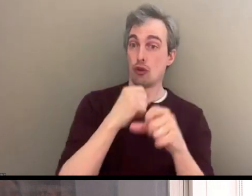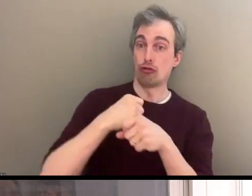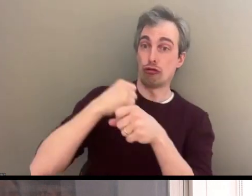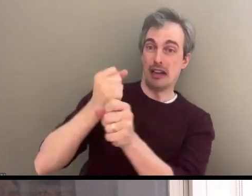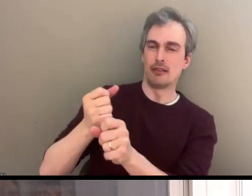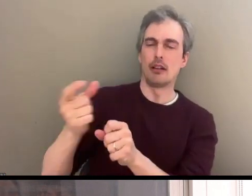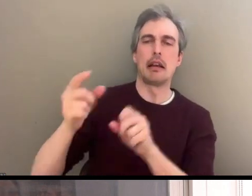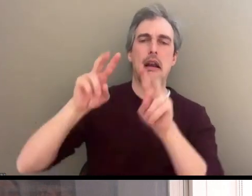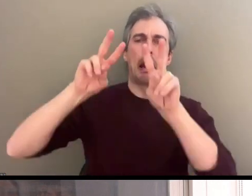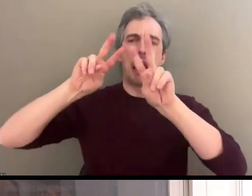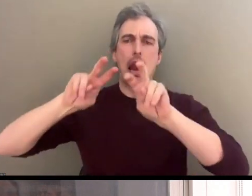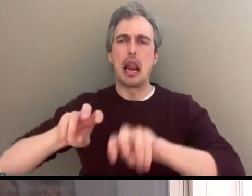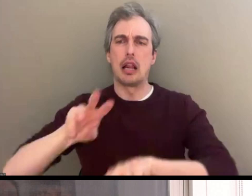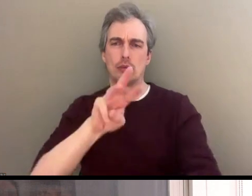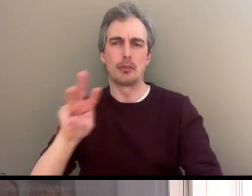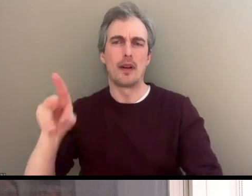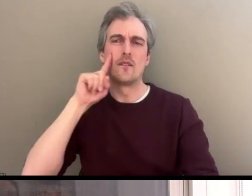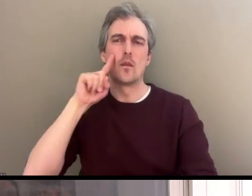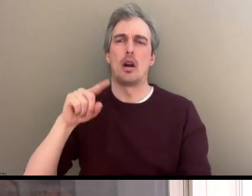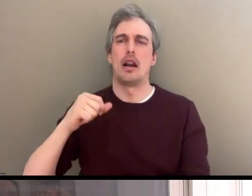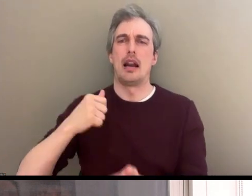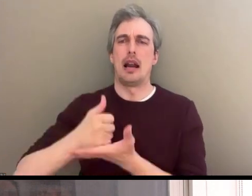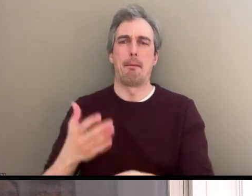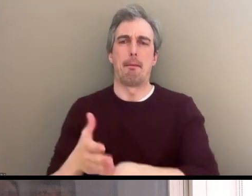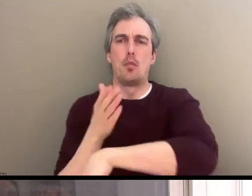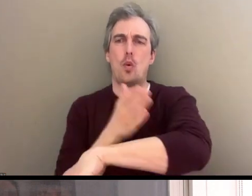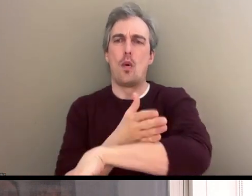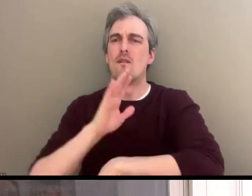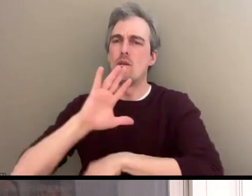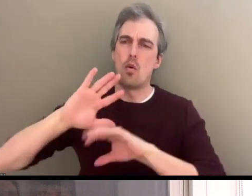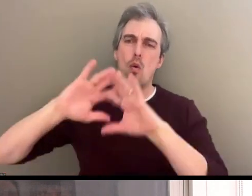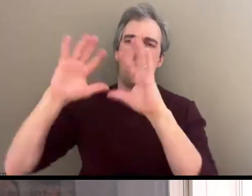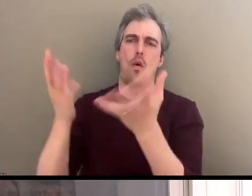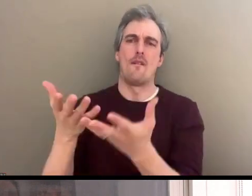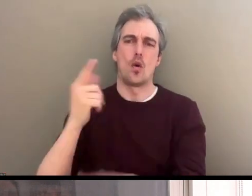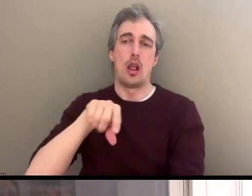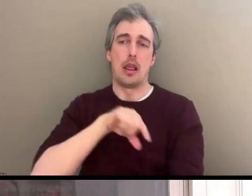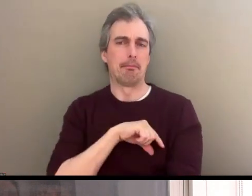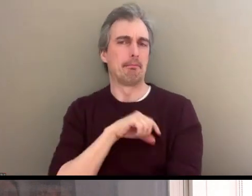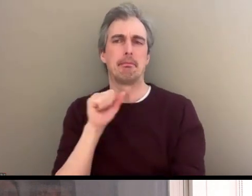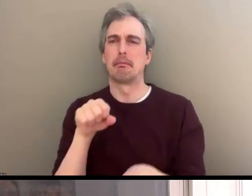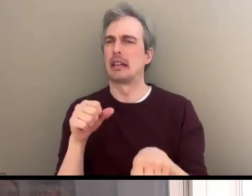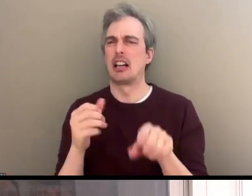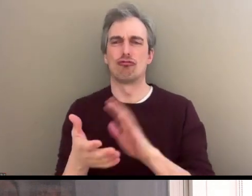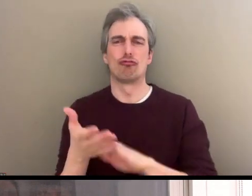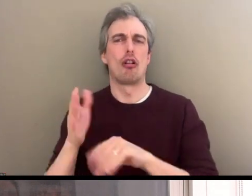to help improve their overall quality. It can be run on any site, whether it's public or requires authentication.